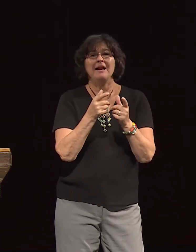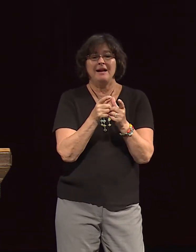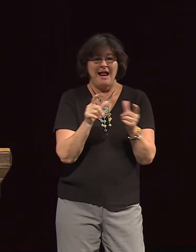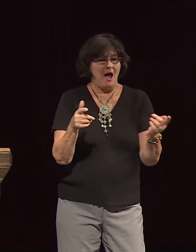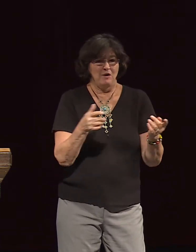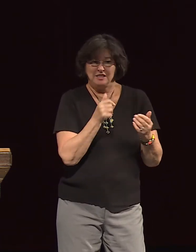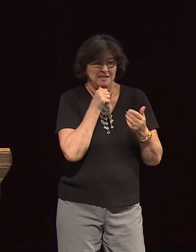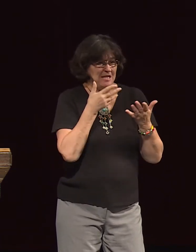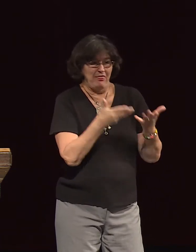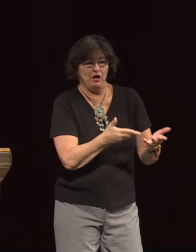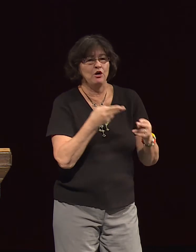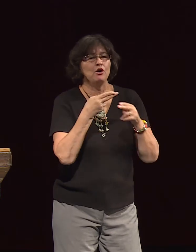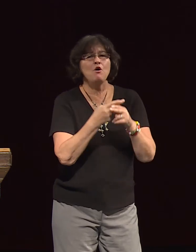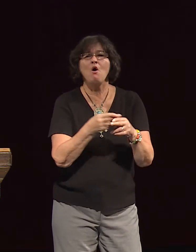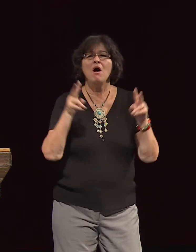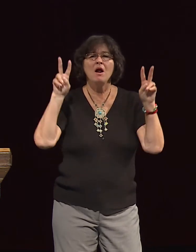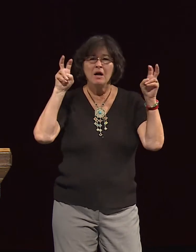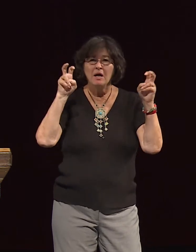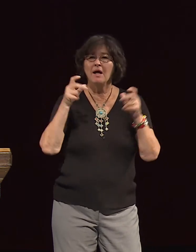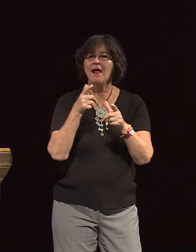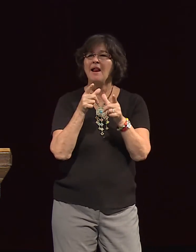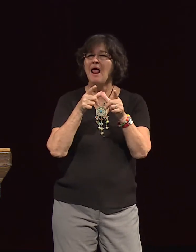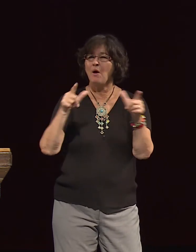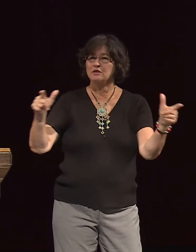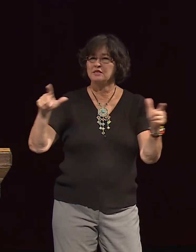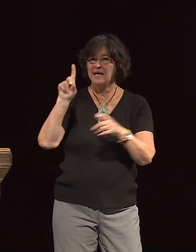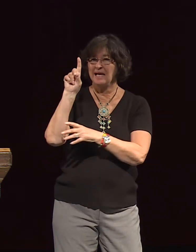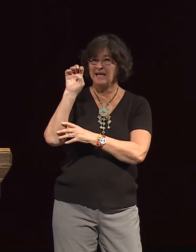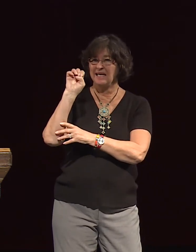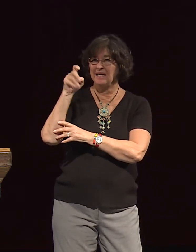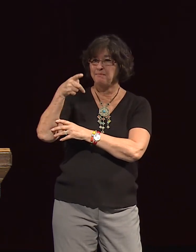They're not ready for kindergarten. Their language skills aren't there.